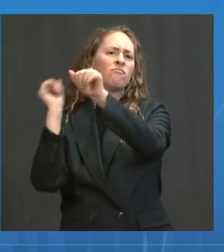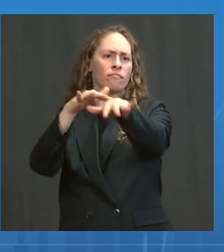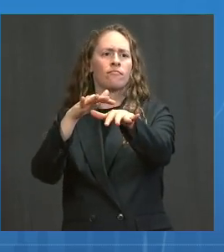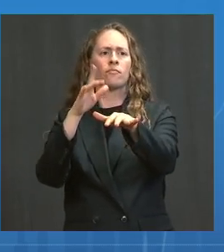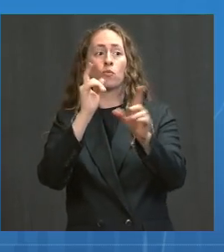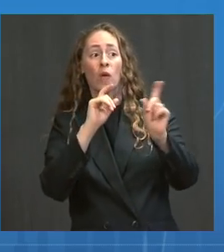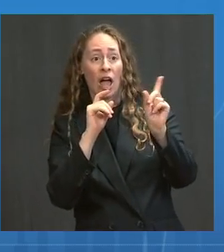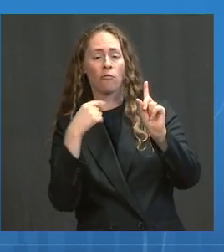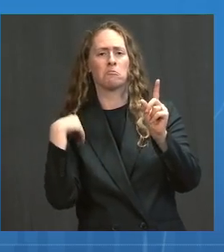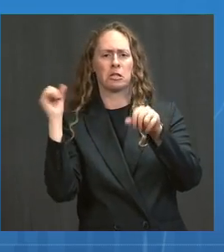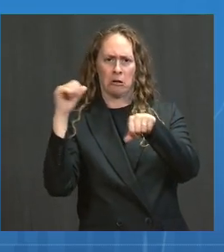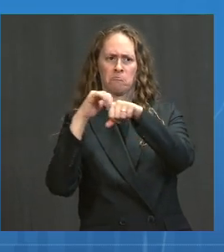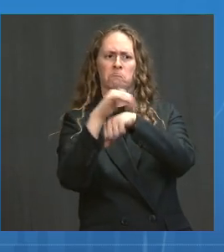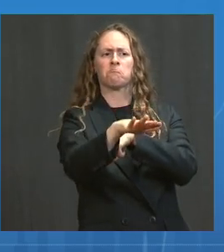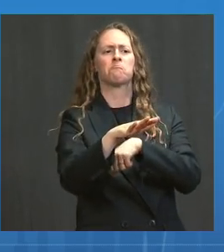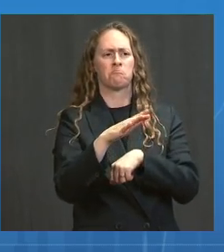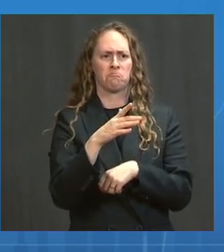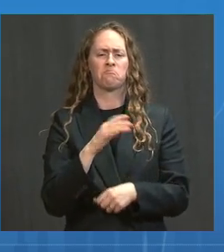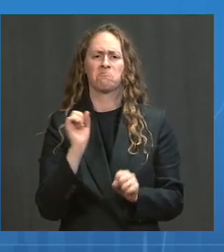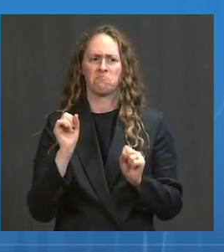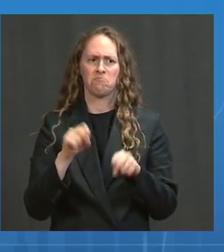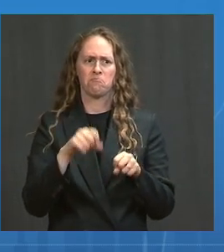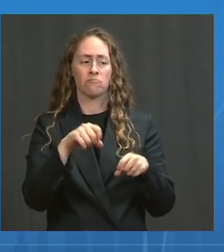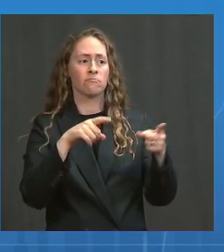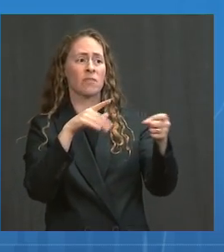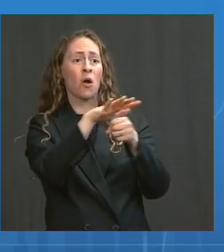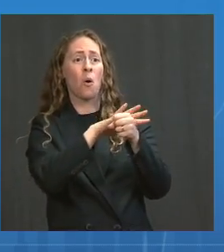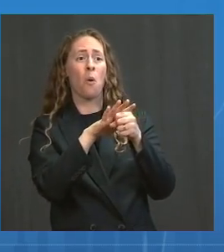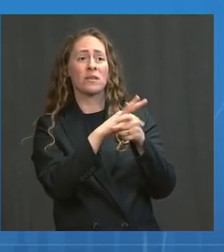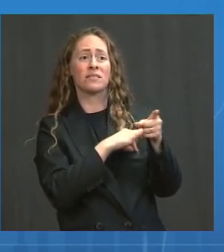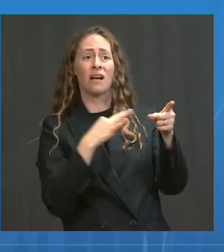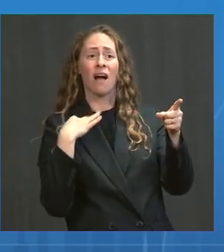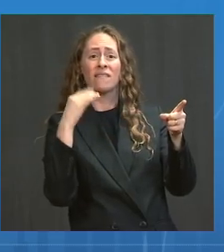local staff supporting vaccination, testing, and therapeutics work.